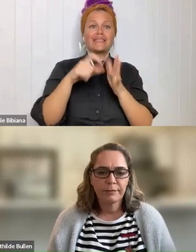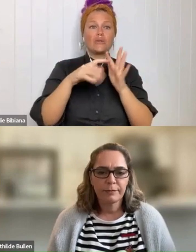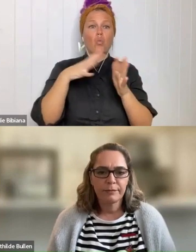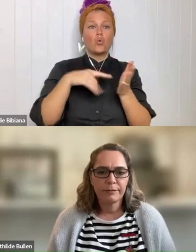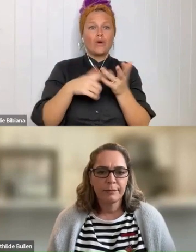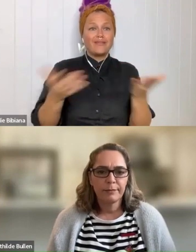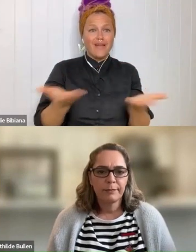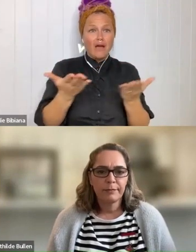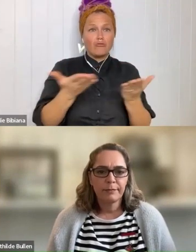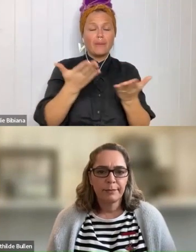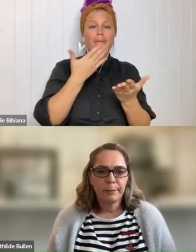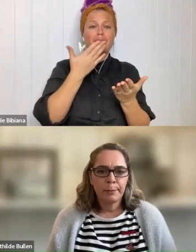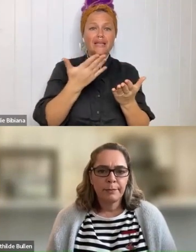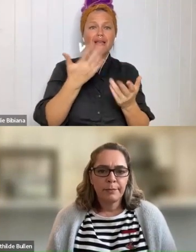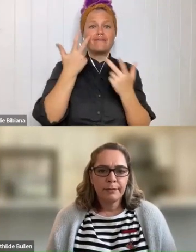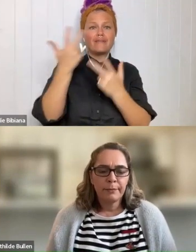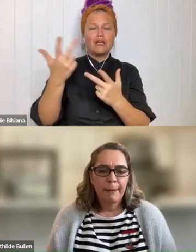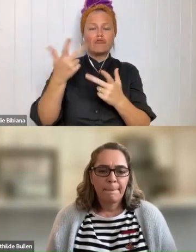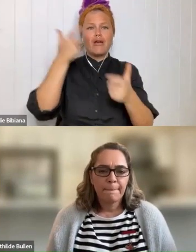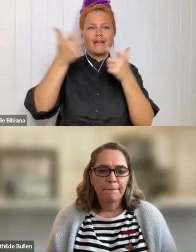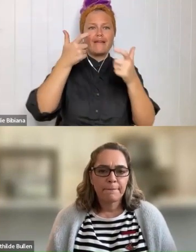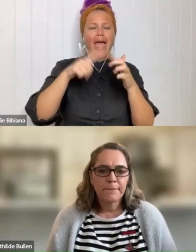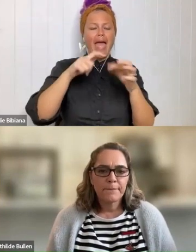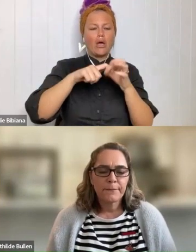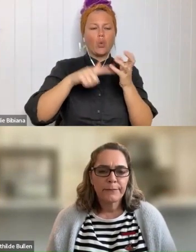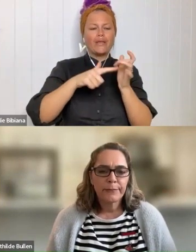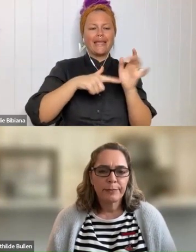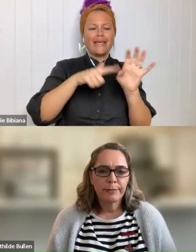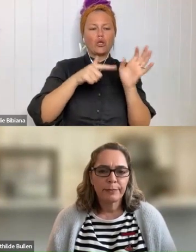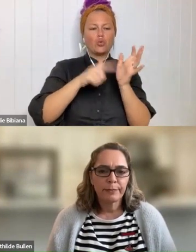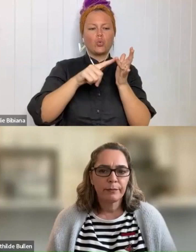please to visit the Creative Equity Toolkit and creative